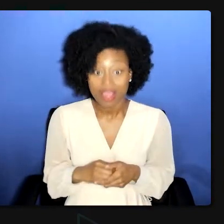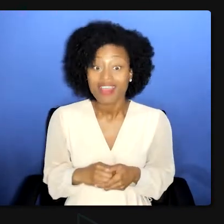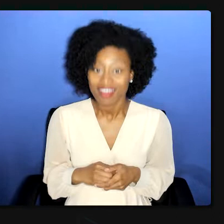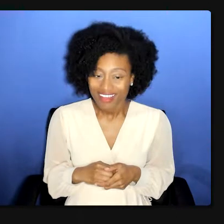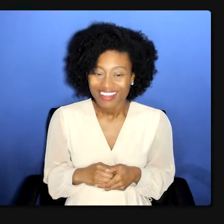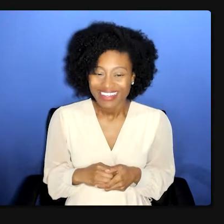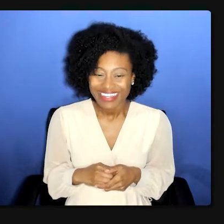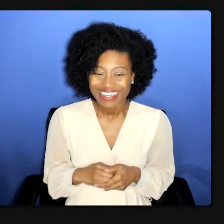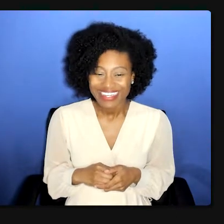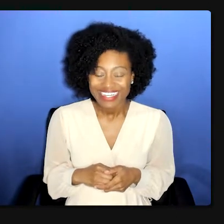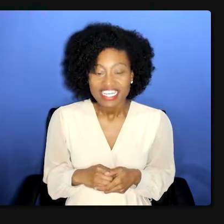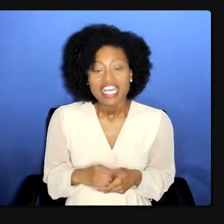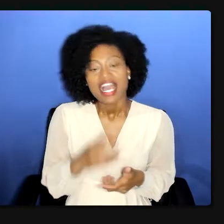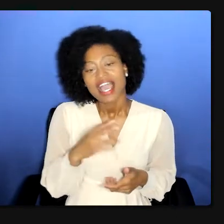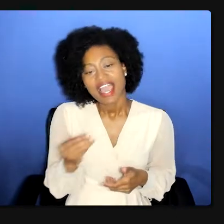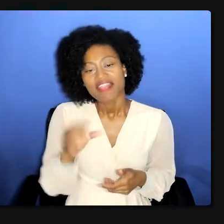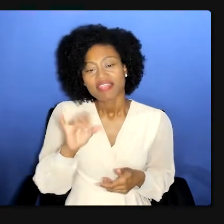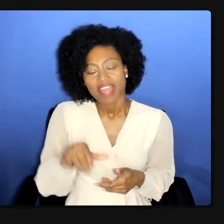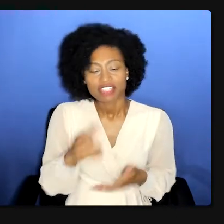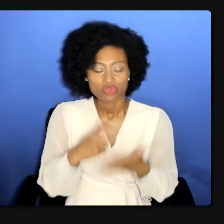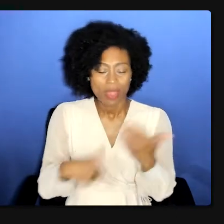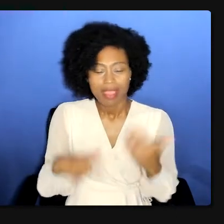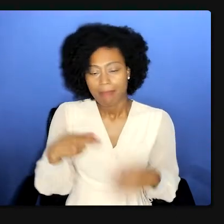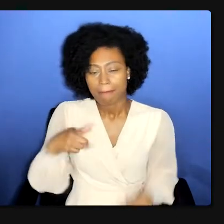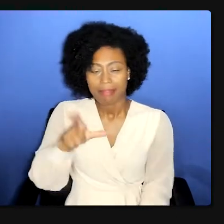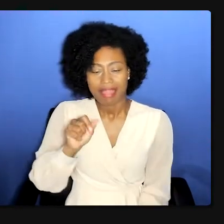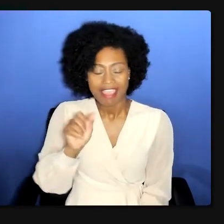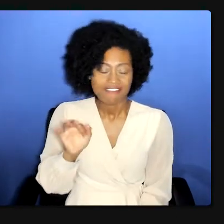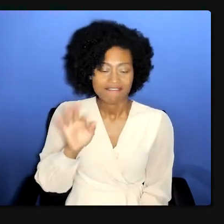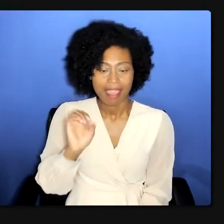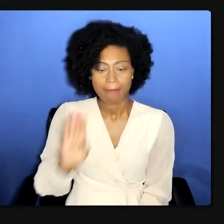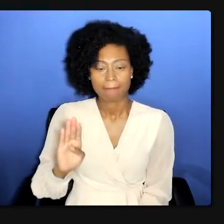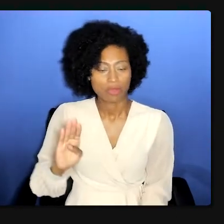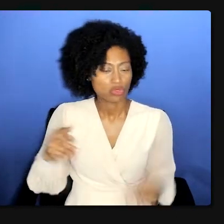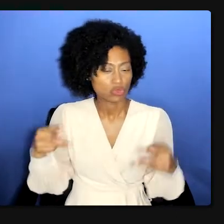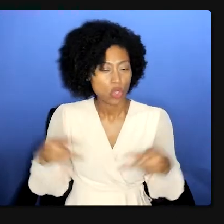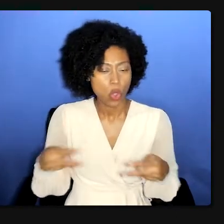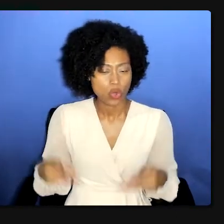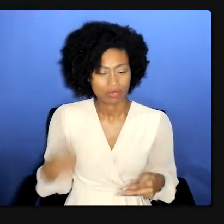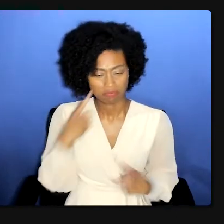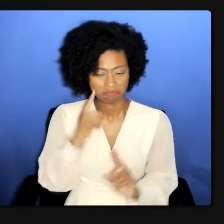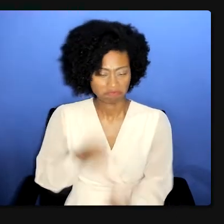That is basically Azure PlayFab's Web portal. You can experiment